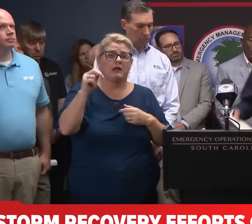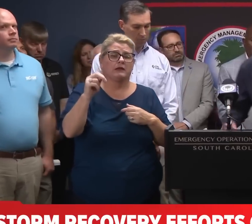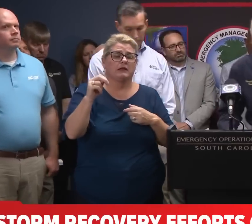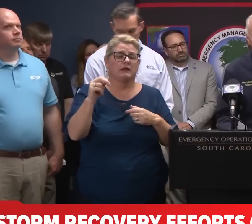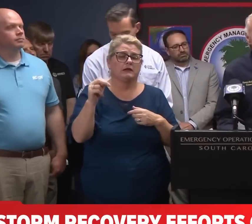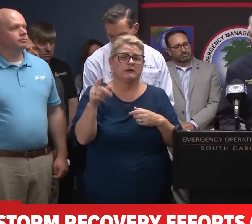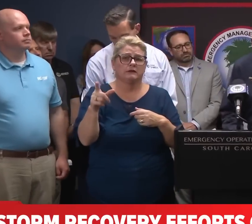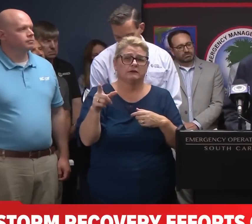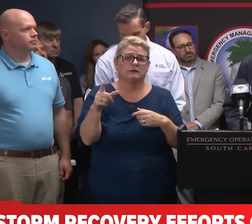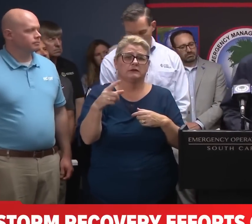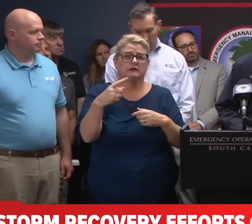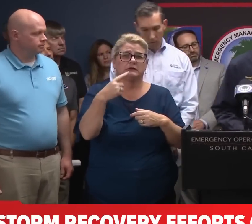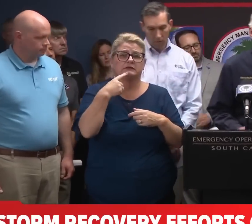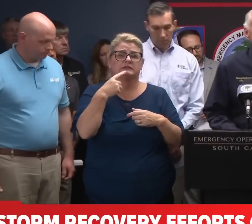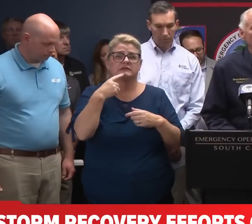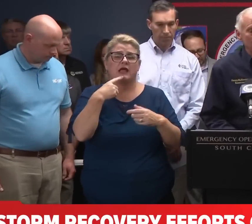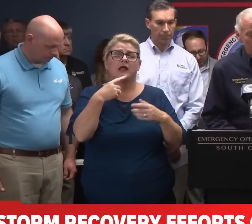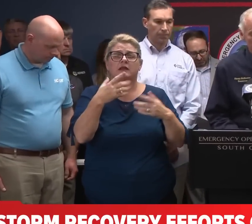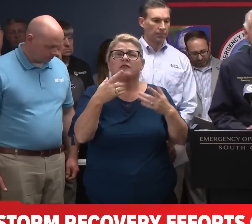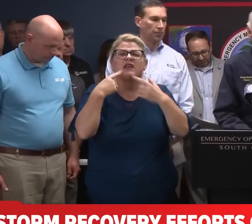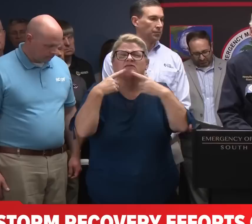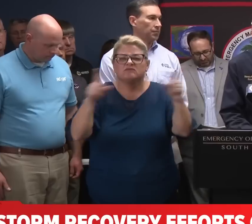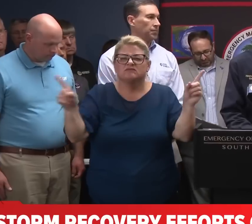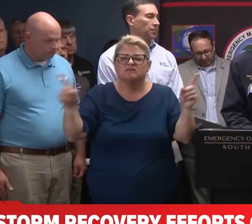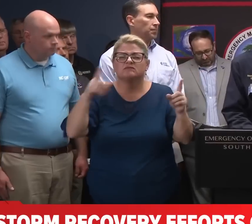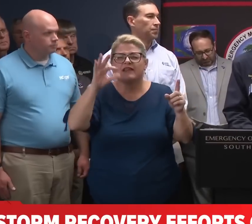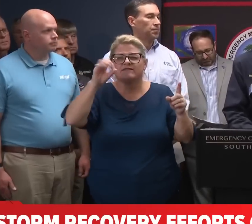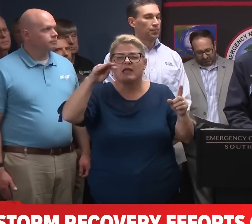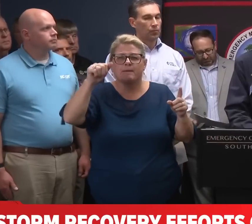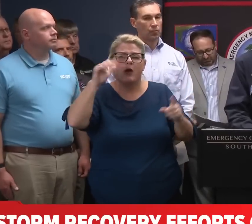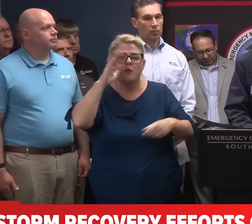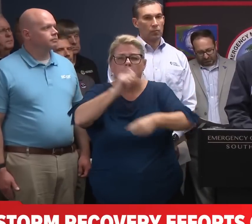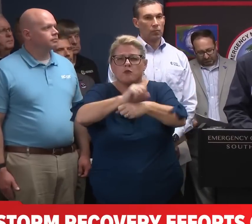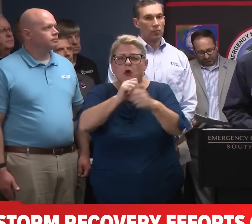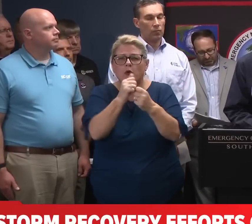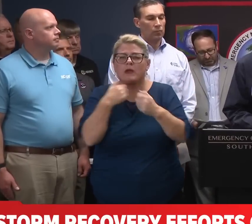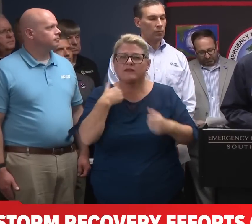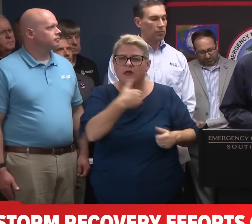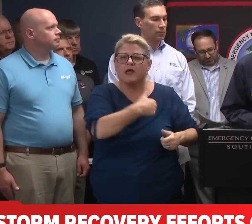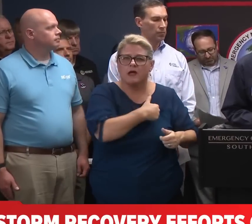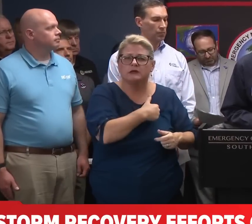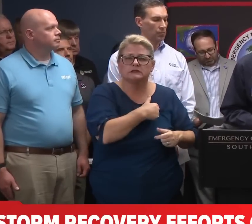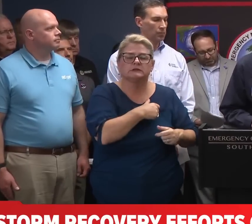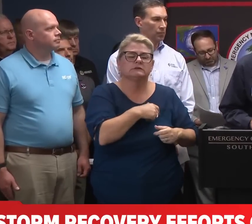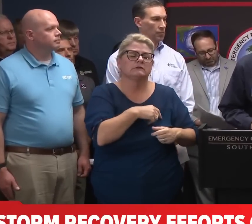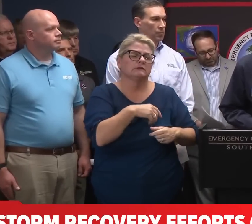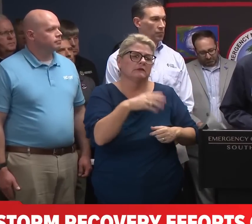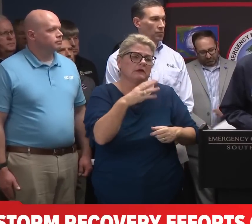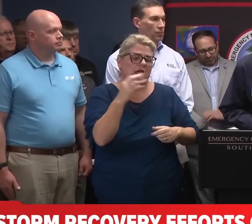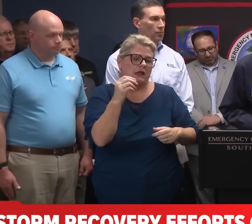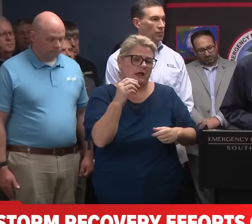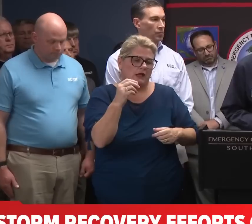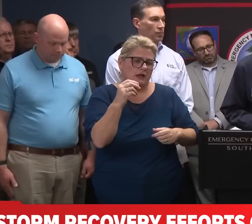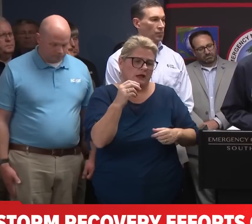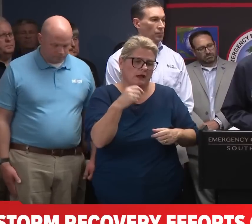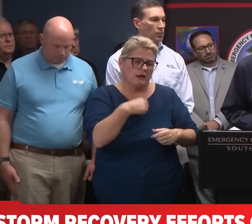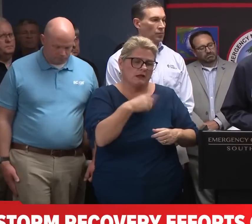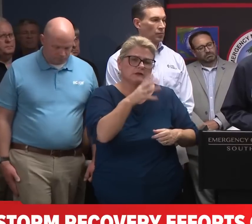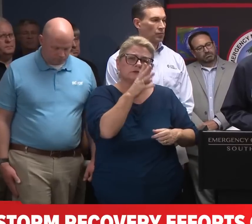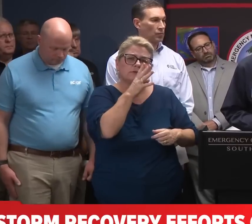to that the declaration and how uh fa has been working with us. And I, I had spoke of uh with um di